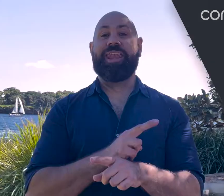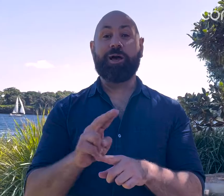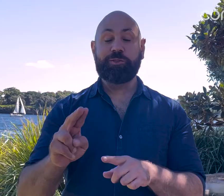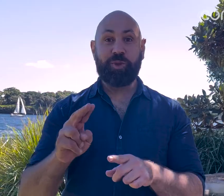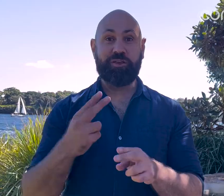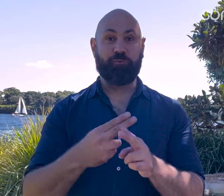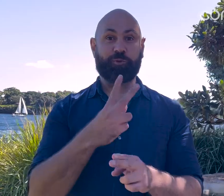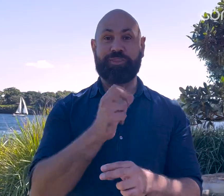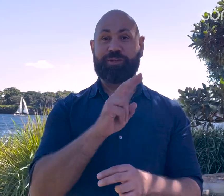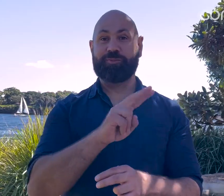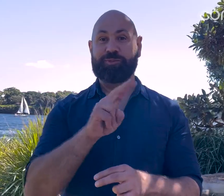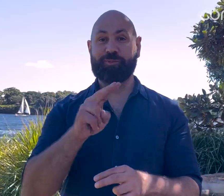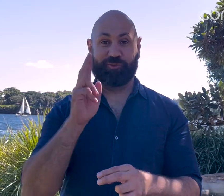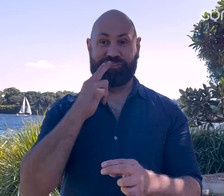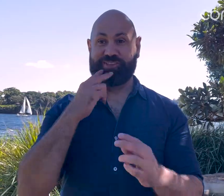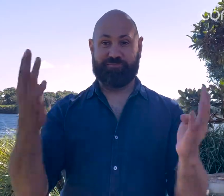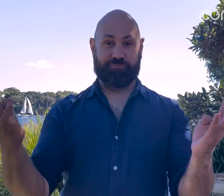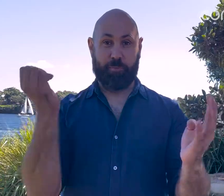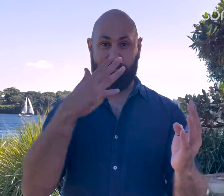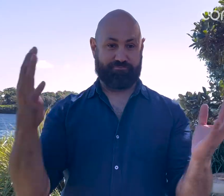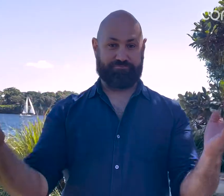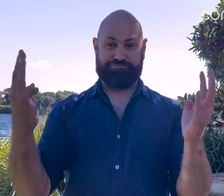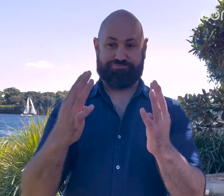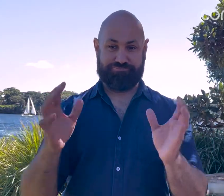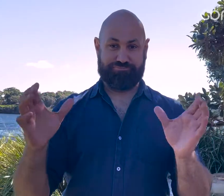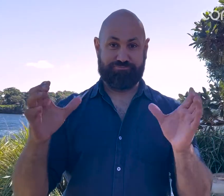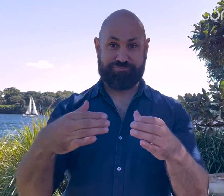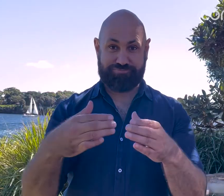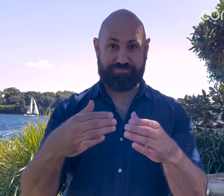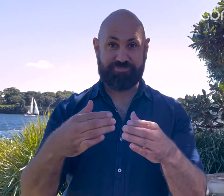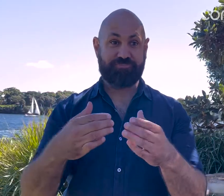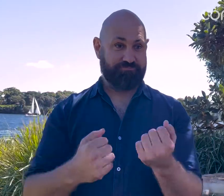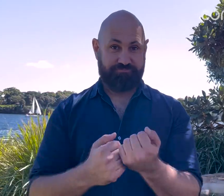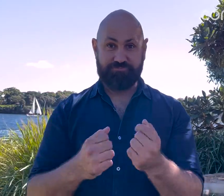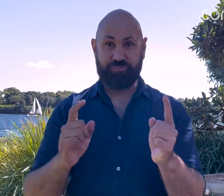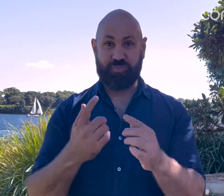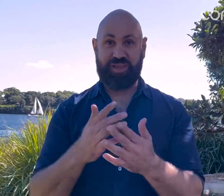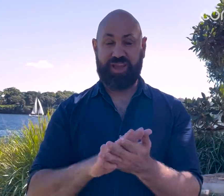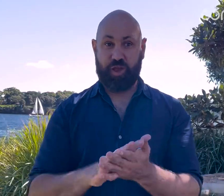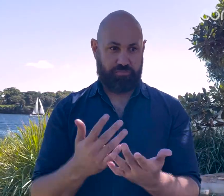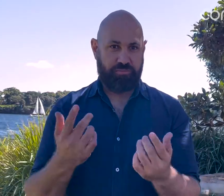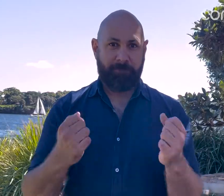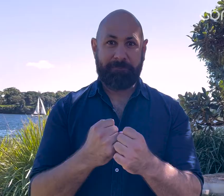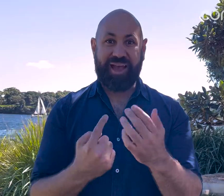We can support NAIDOC week in 2022 by helping bring Deaf Indigenous people together at events,